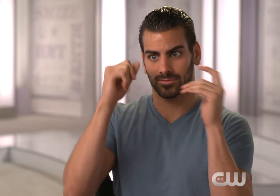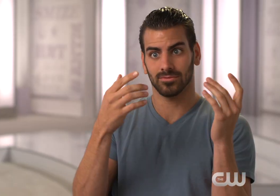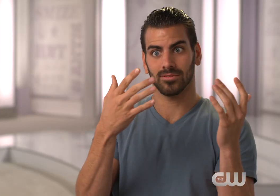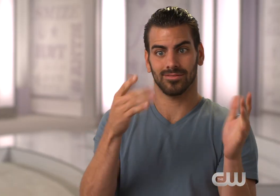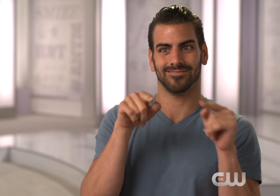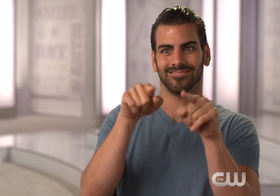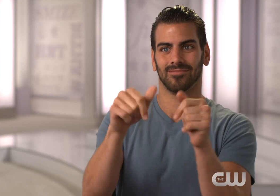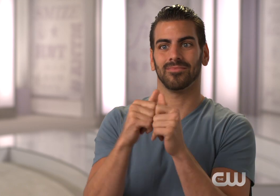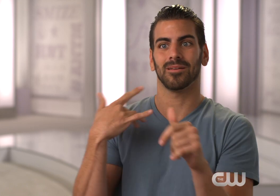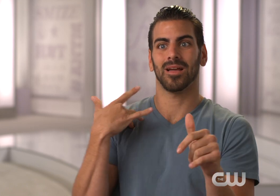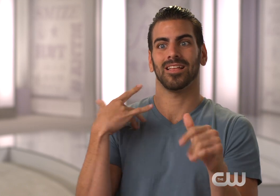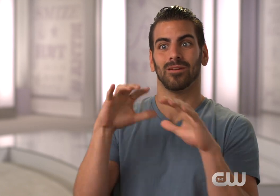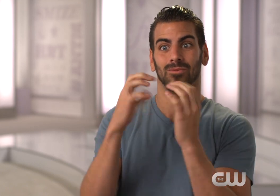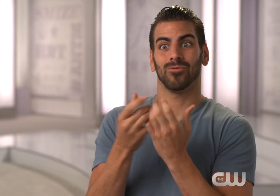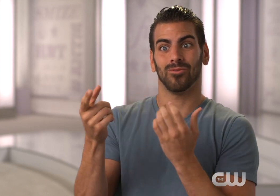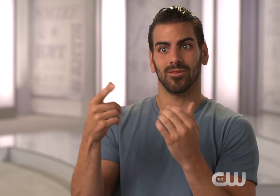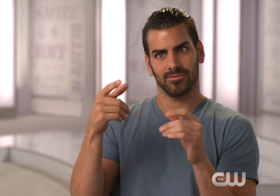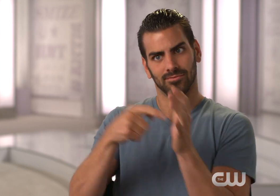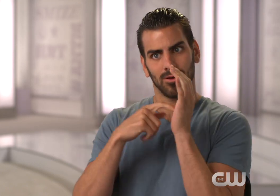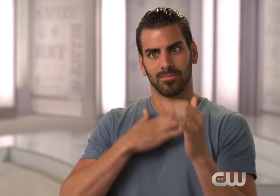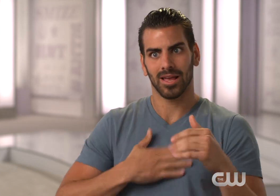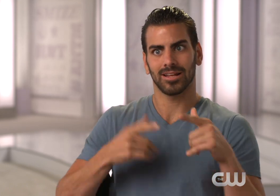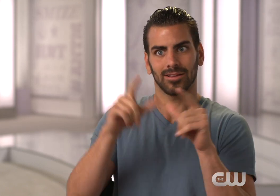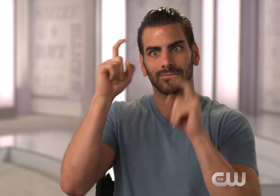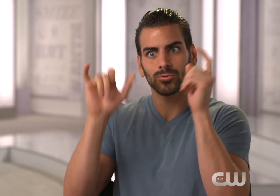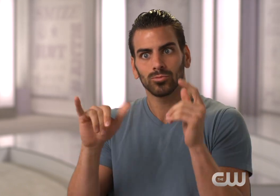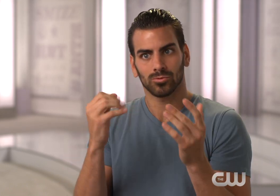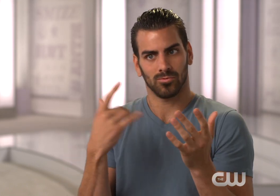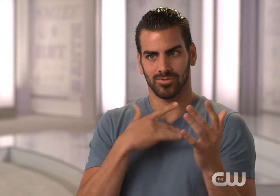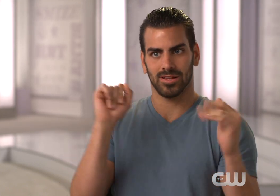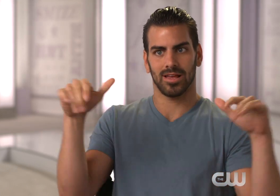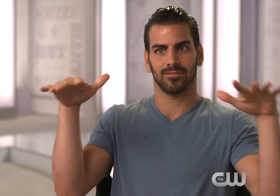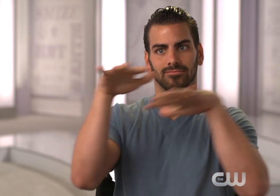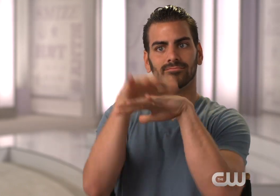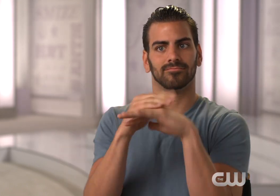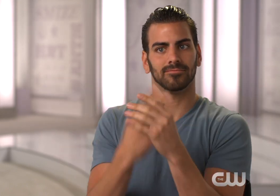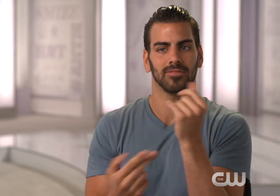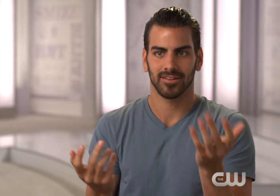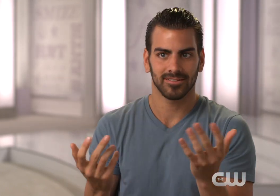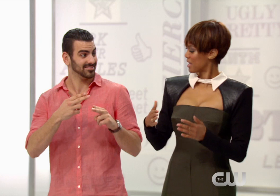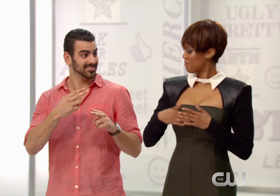and using your body and that’s what modeling requires also. So I thought that overlaying the two is definitely a benefit for me.